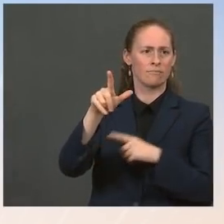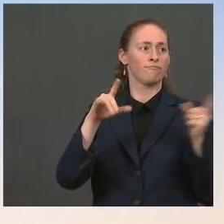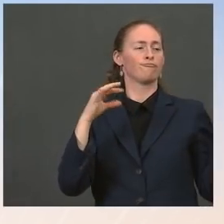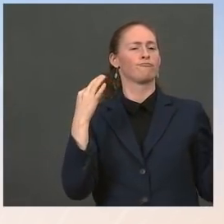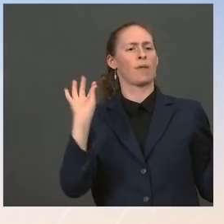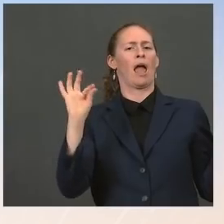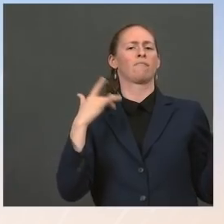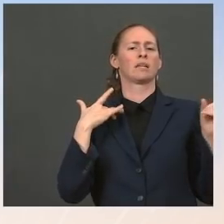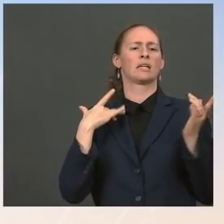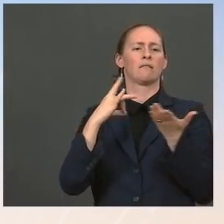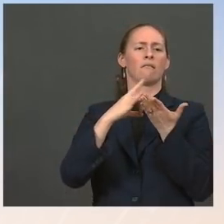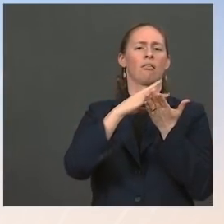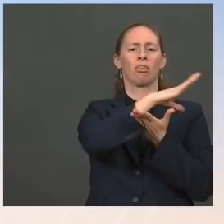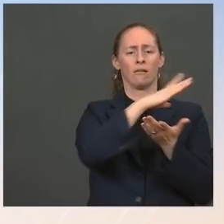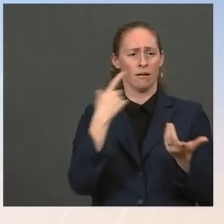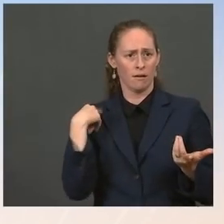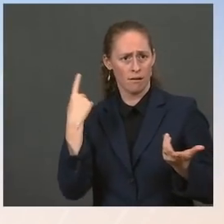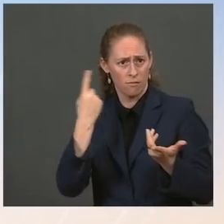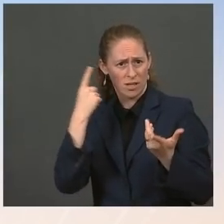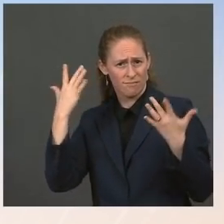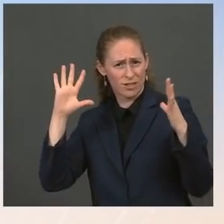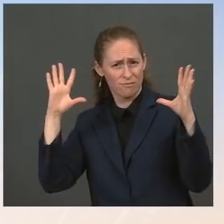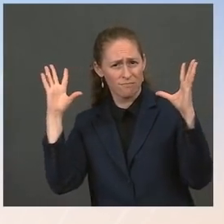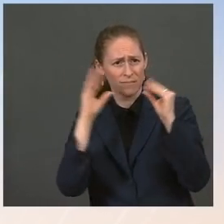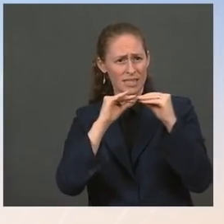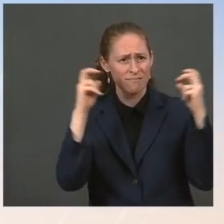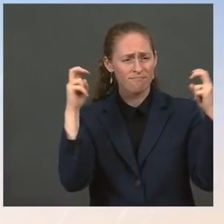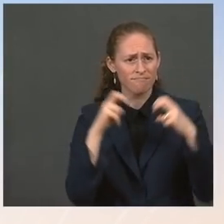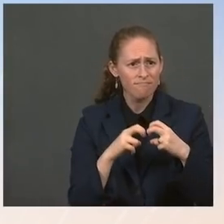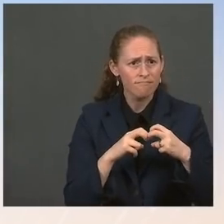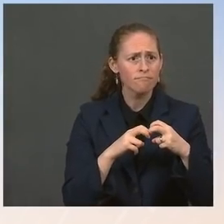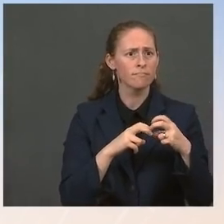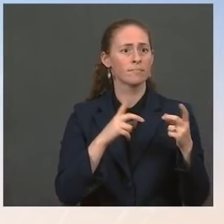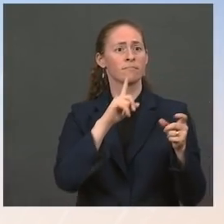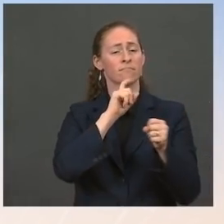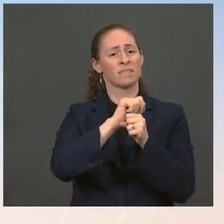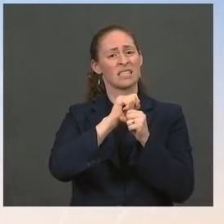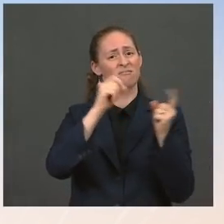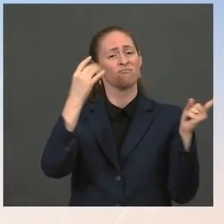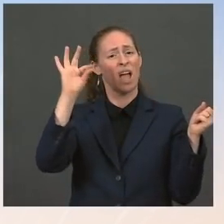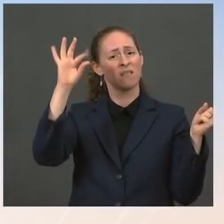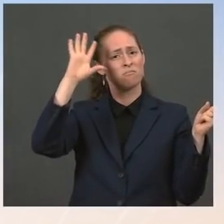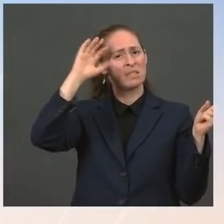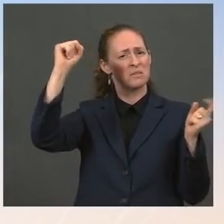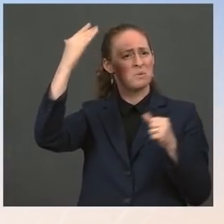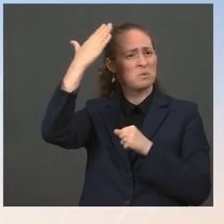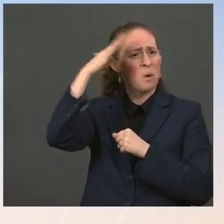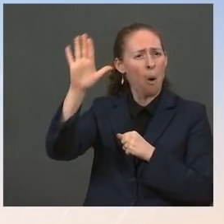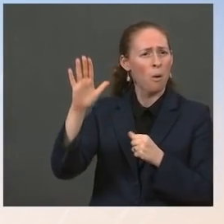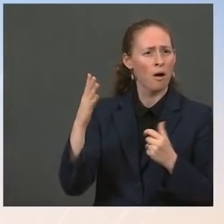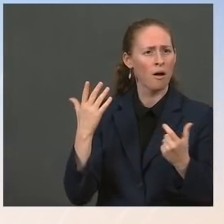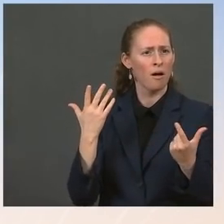"The President, literally, had not been aware of what had transpired." So what else are you guys not telling the President?